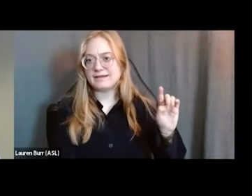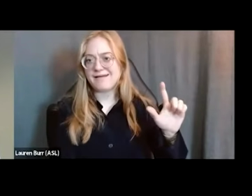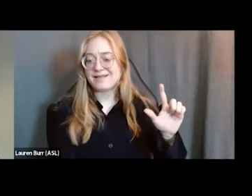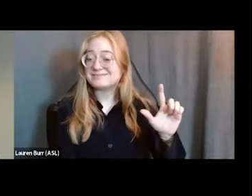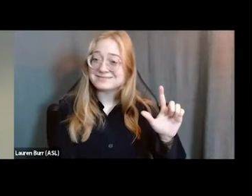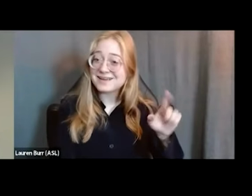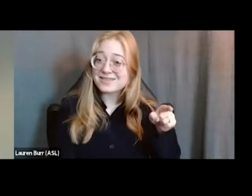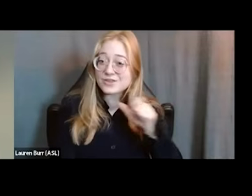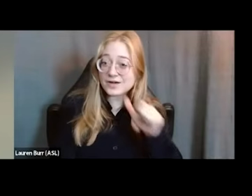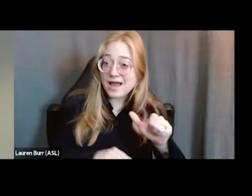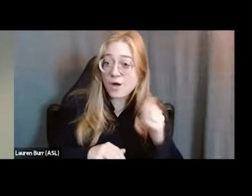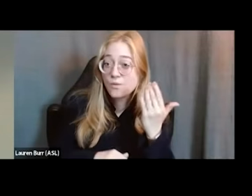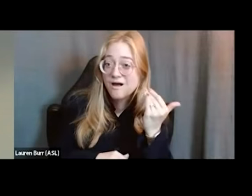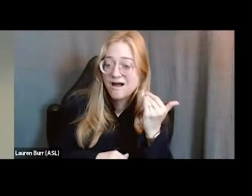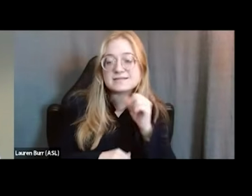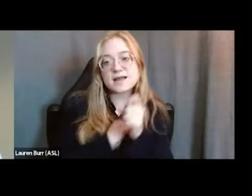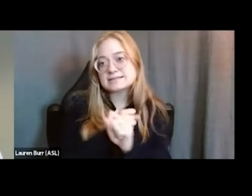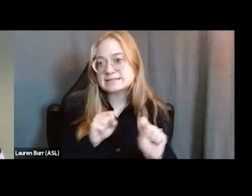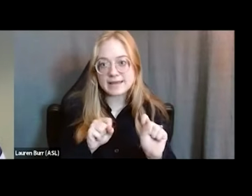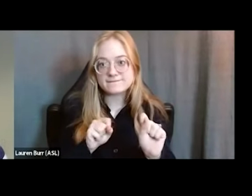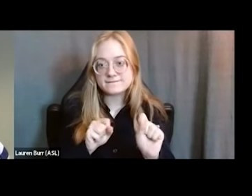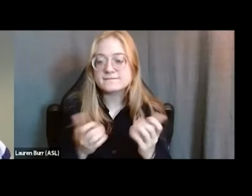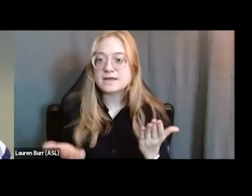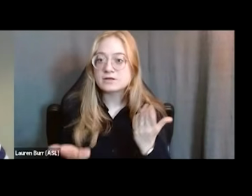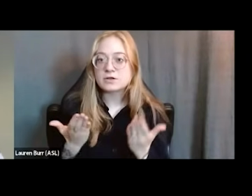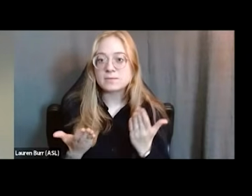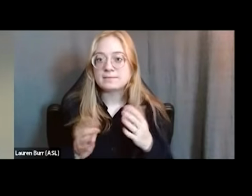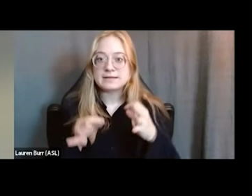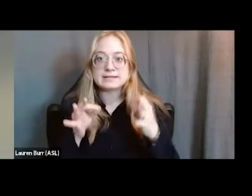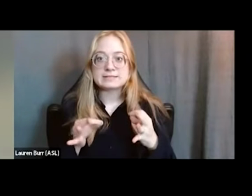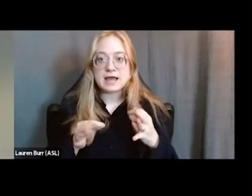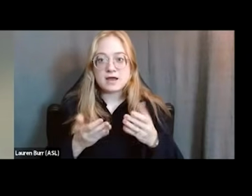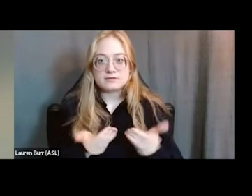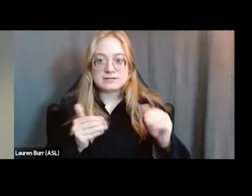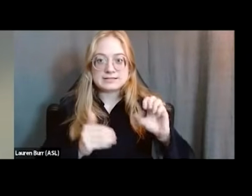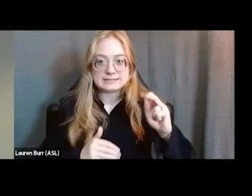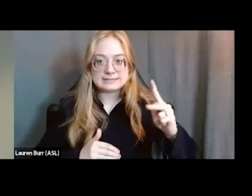because it's not safe, right? And they may opt to wash up by the sink because they are unable to use the shower.